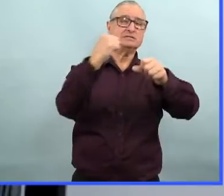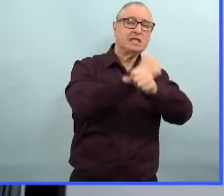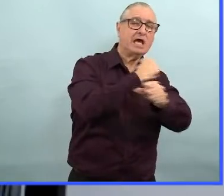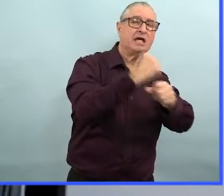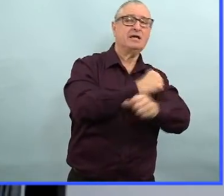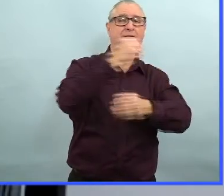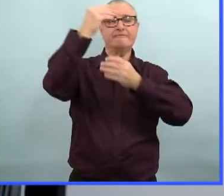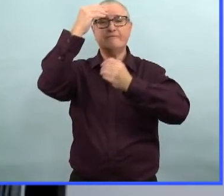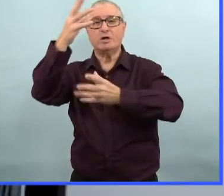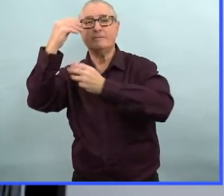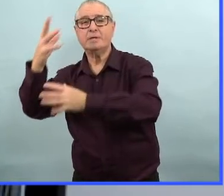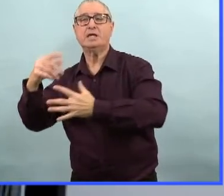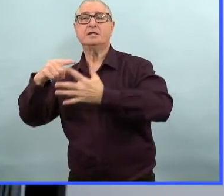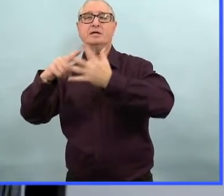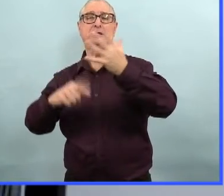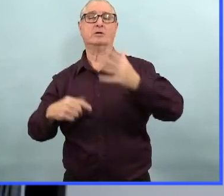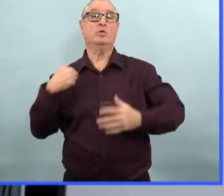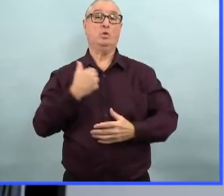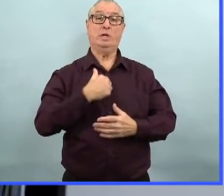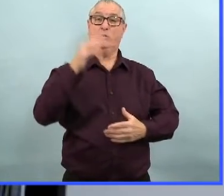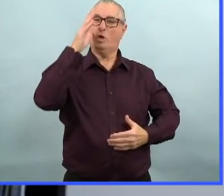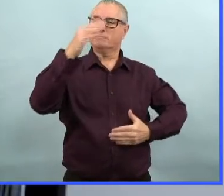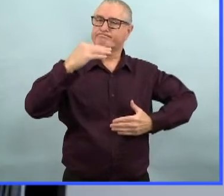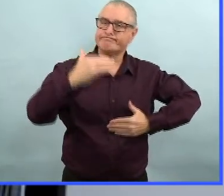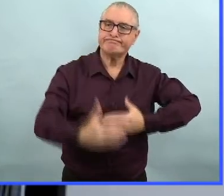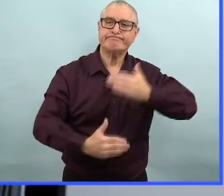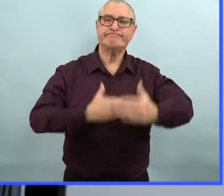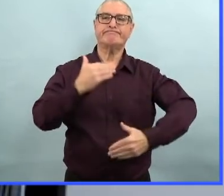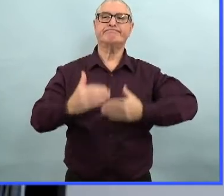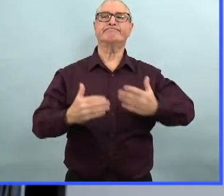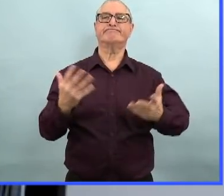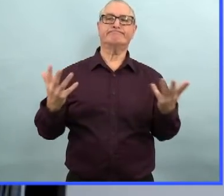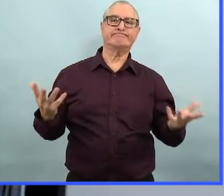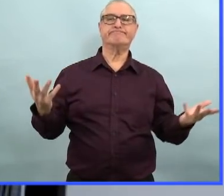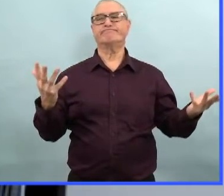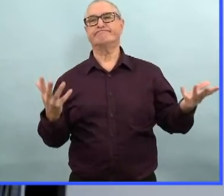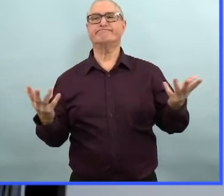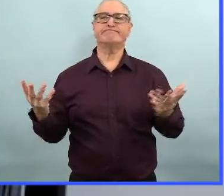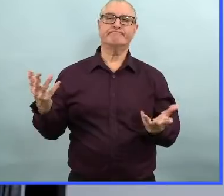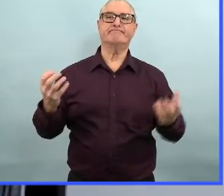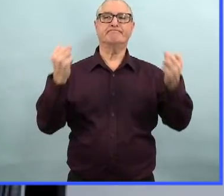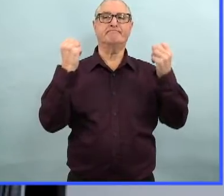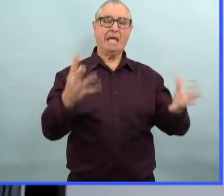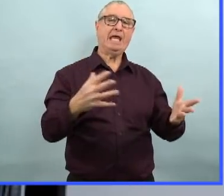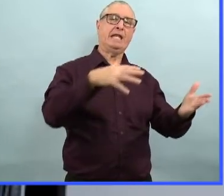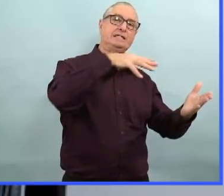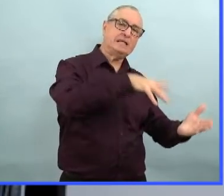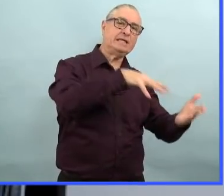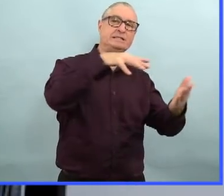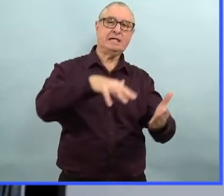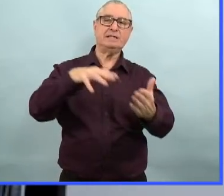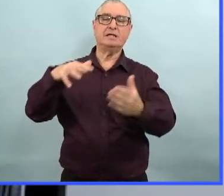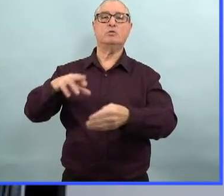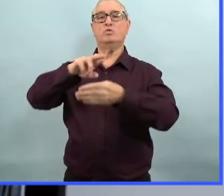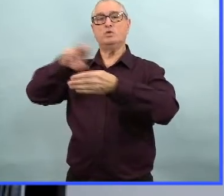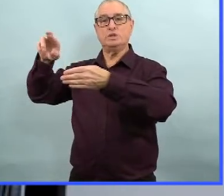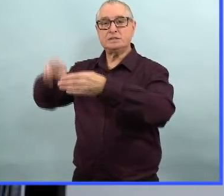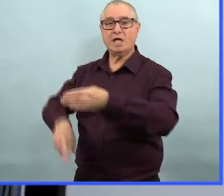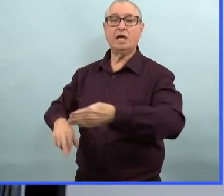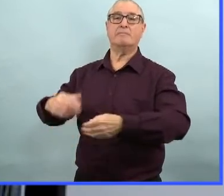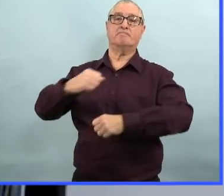end this pandemic according to the results of studies protection against the covenant 19 disease